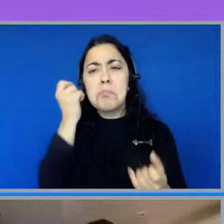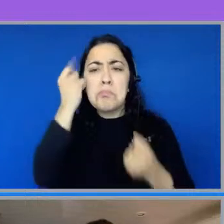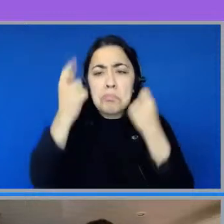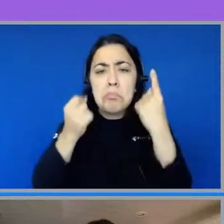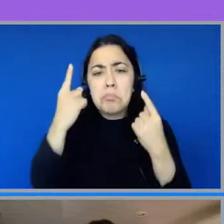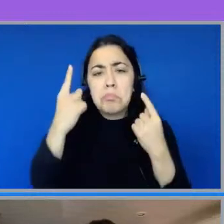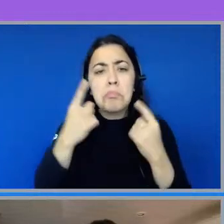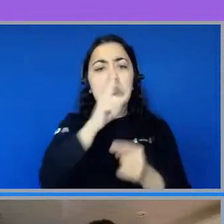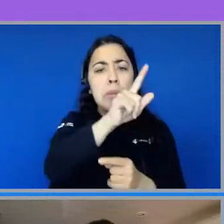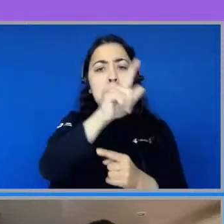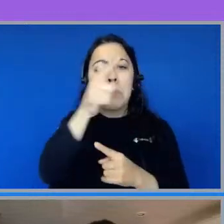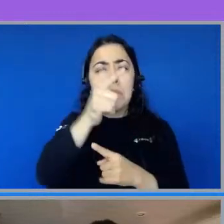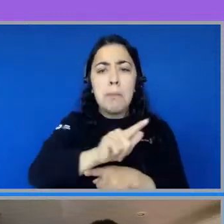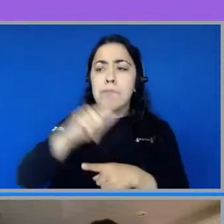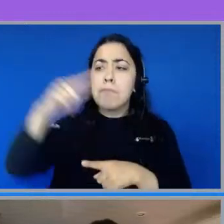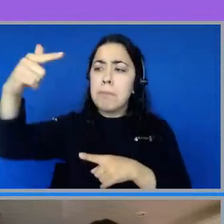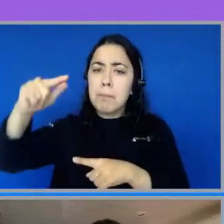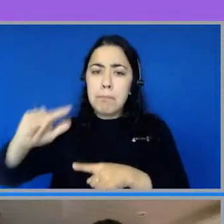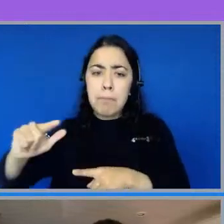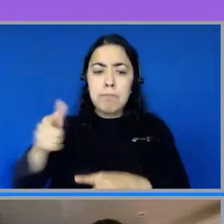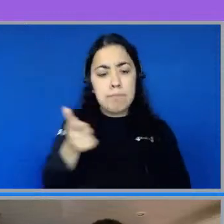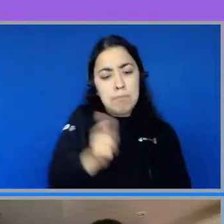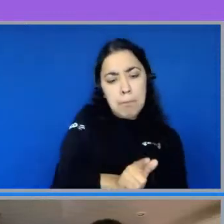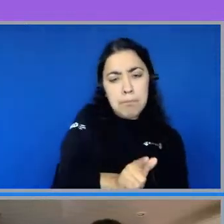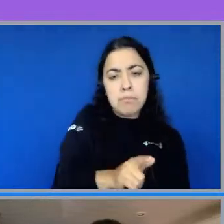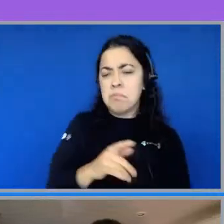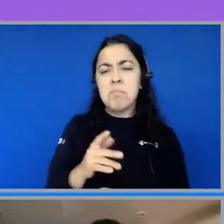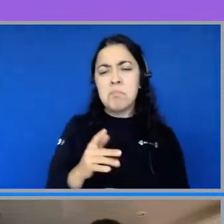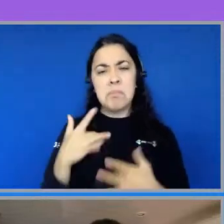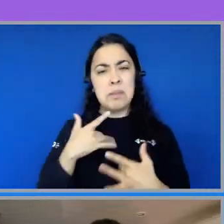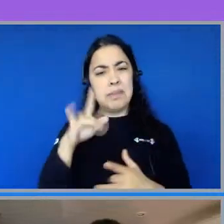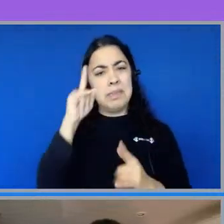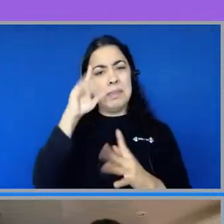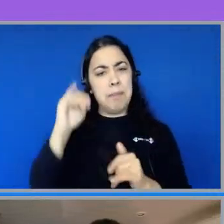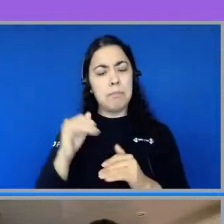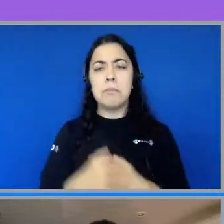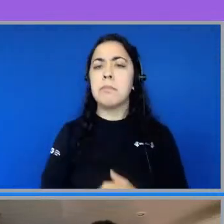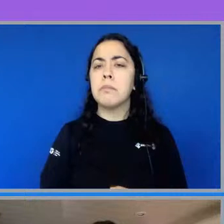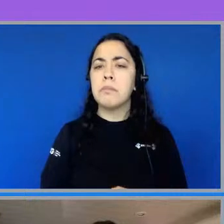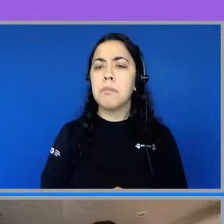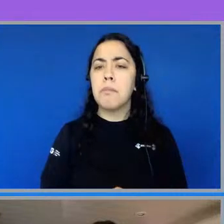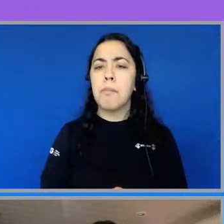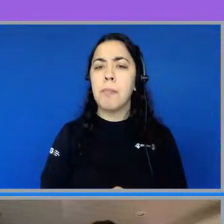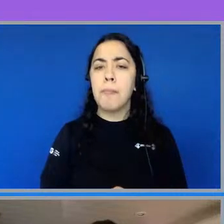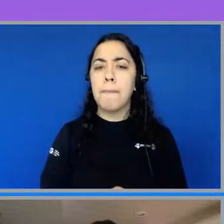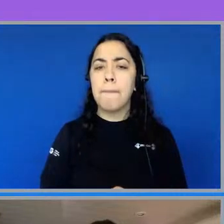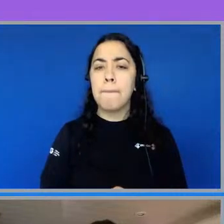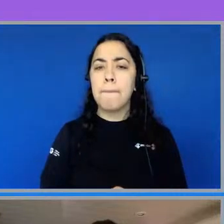sensible because the things are actually laid out pretty much in